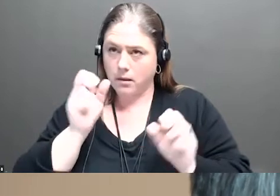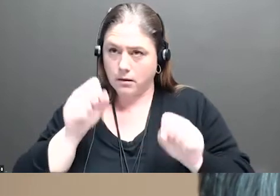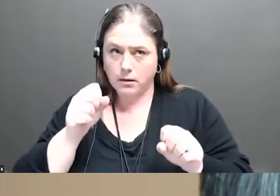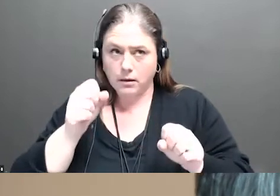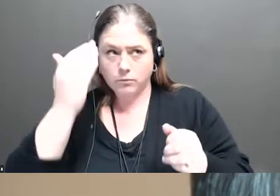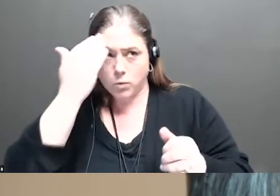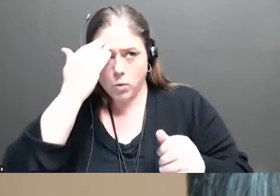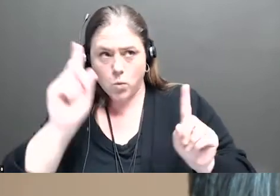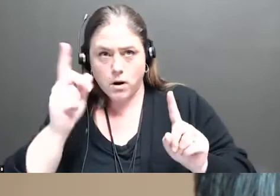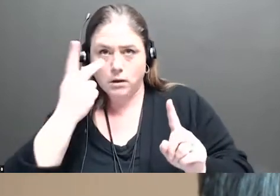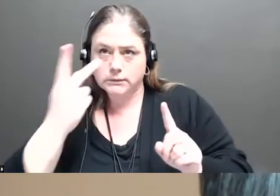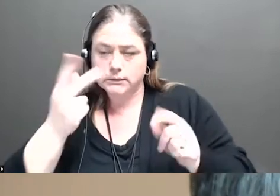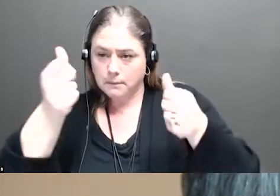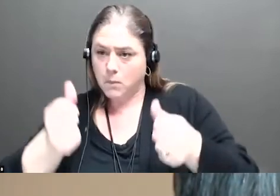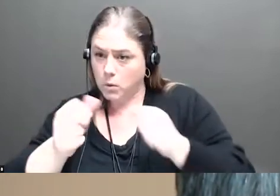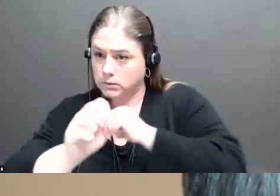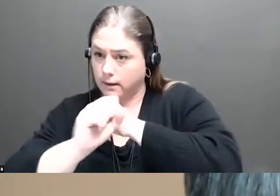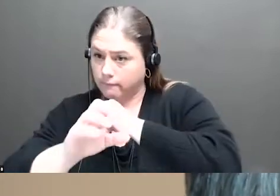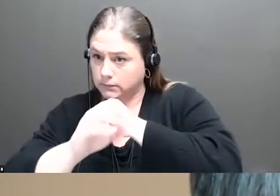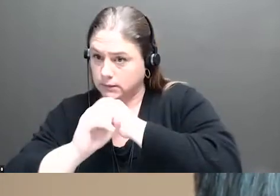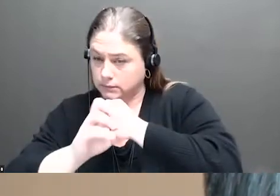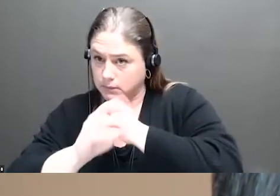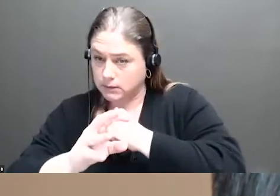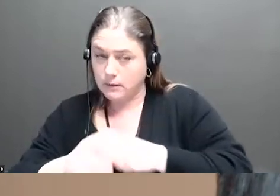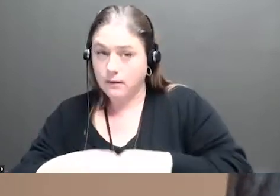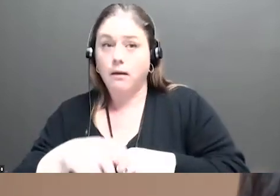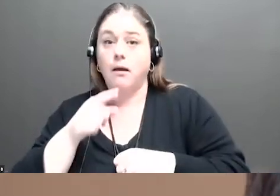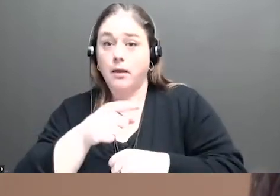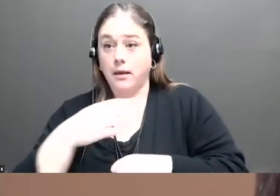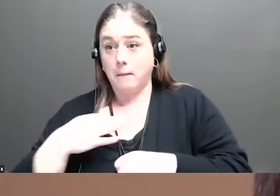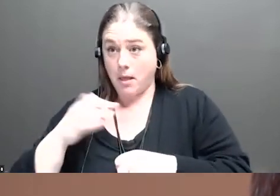feel that if they apply that they're going to get a fair chance. Dissolve back to Minette.